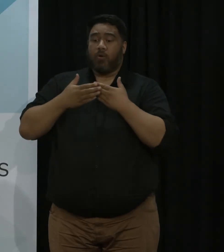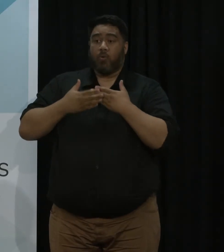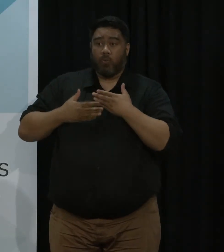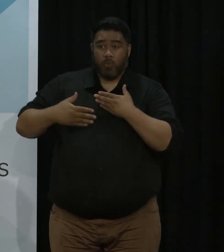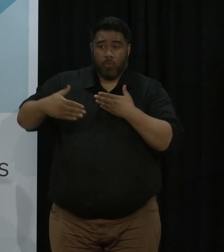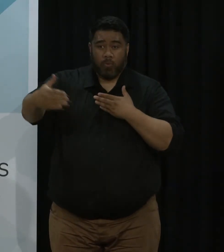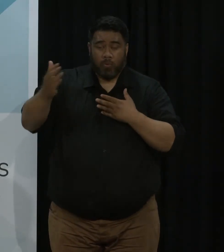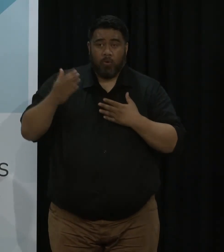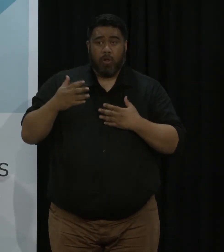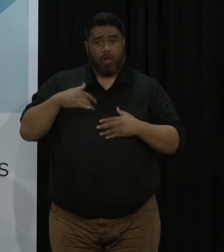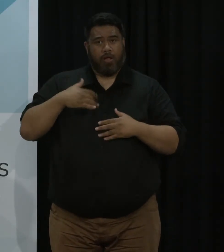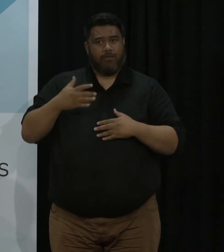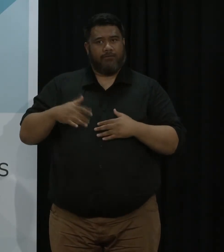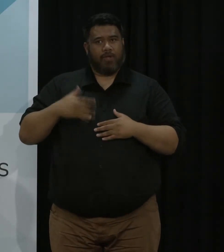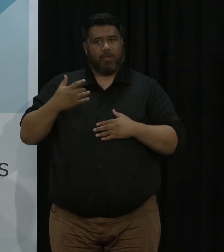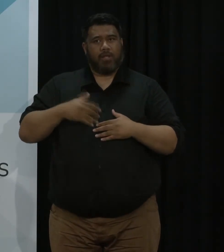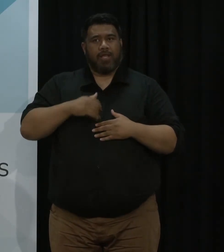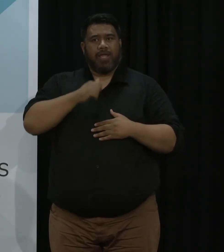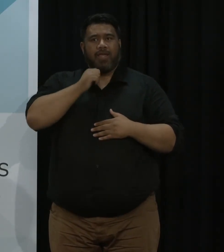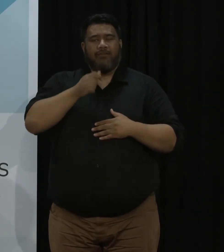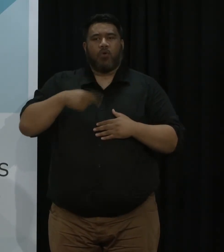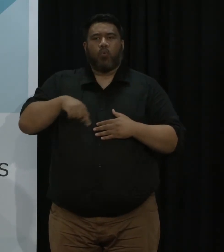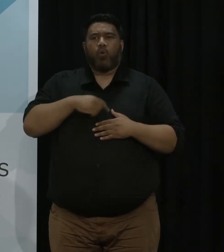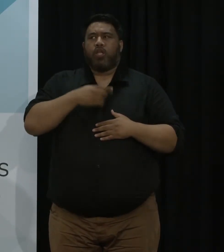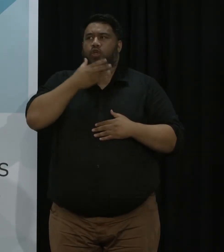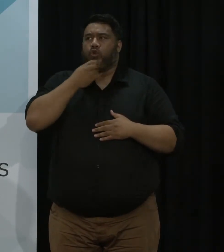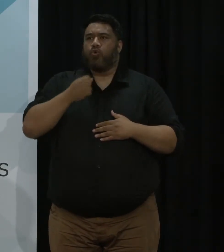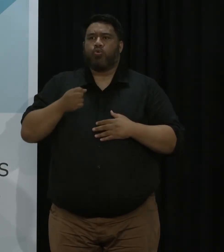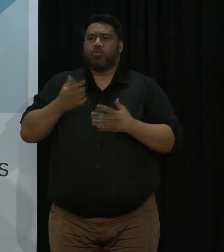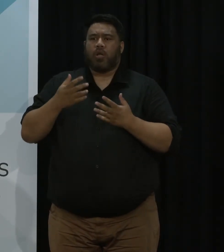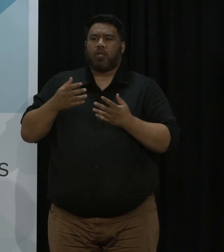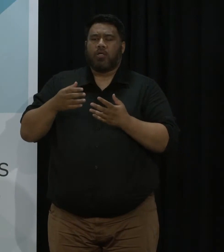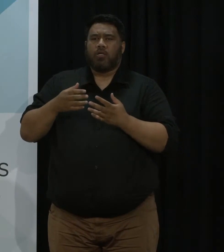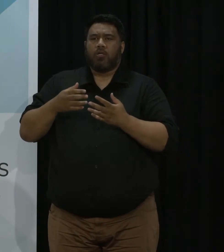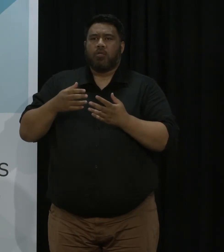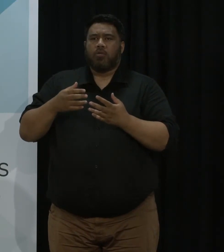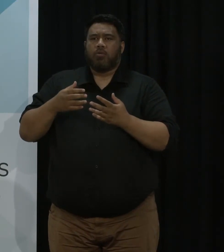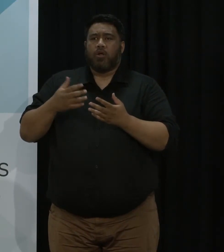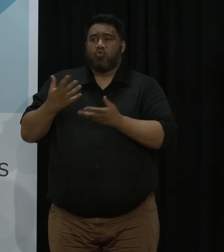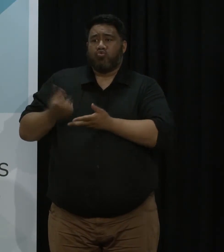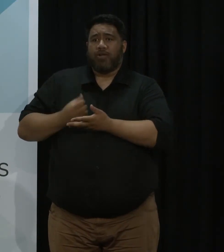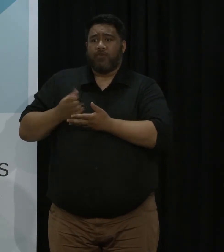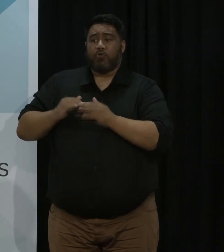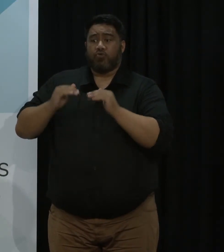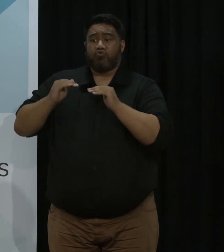vaccine certificates - vaccine passes weren't here. Looking